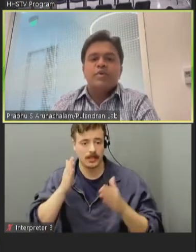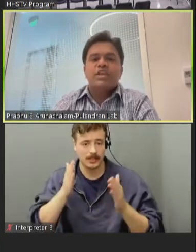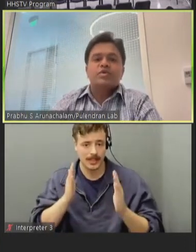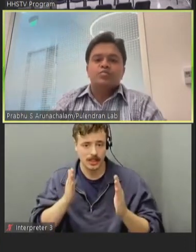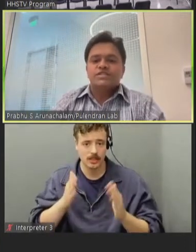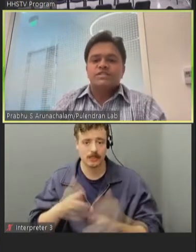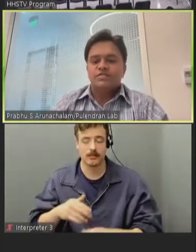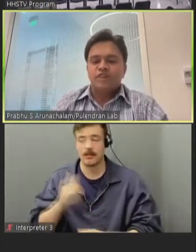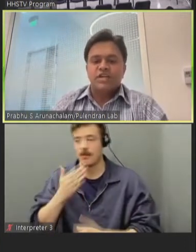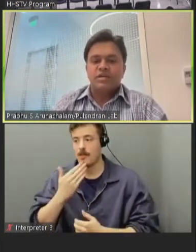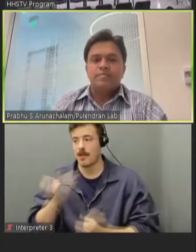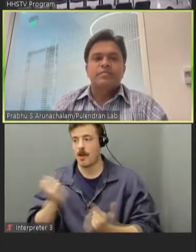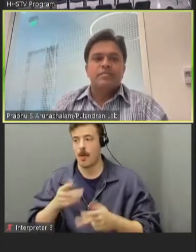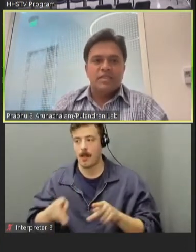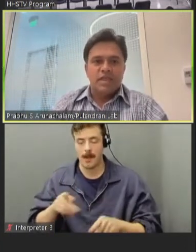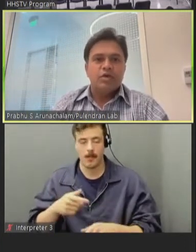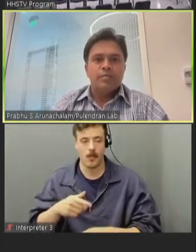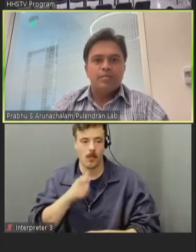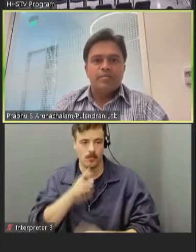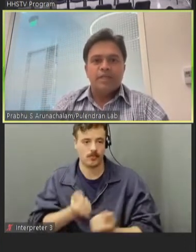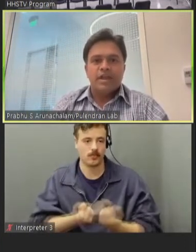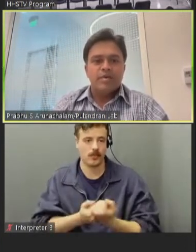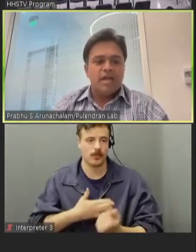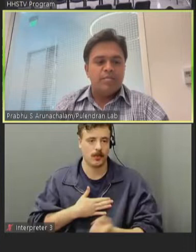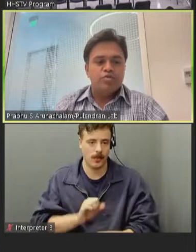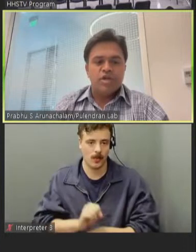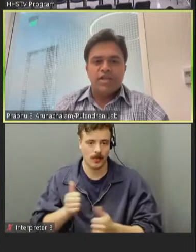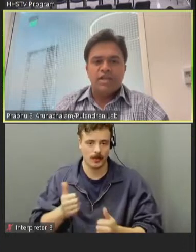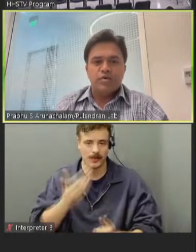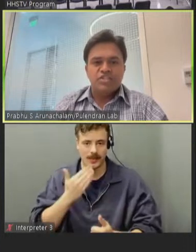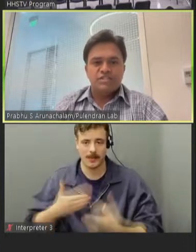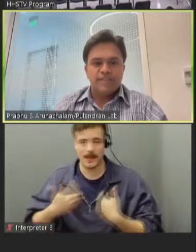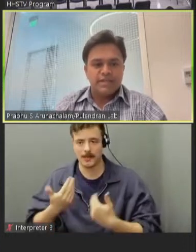been able to present this work here. Thank you. And I'd be happy to take any questions later.